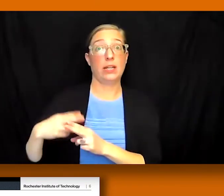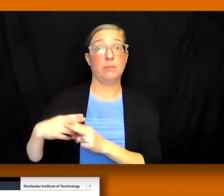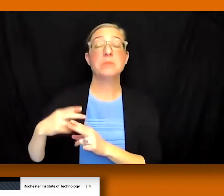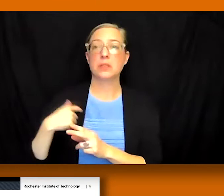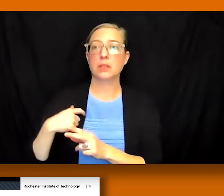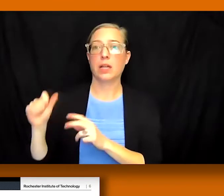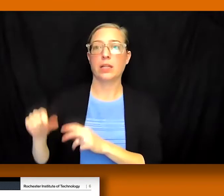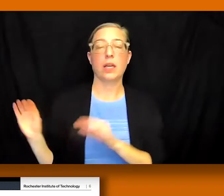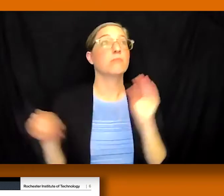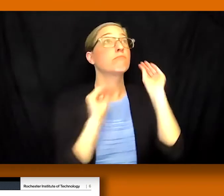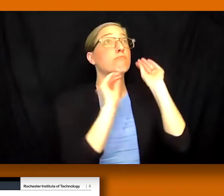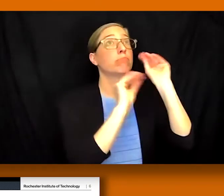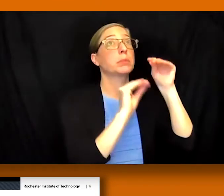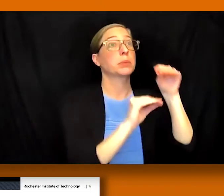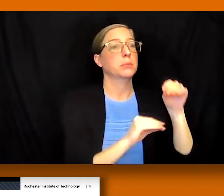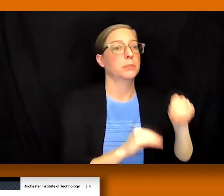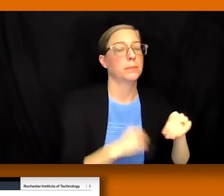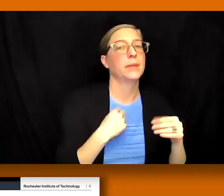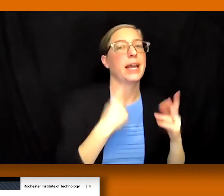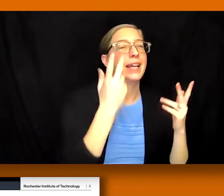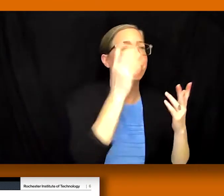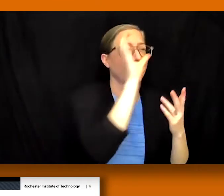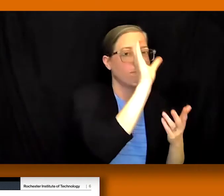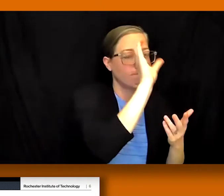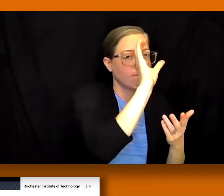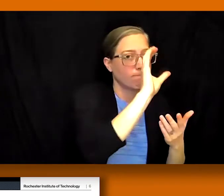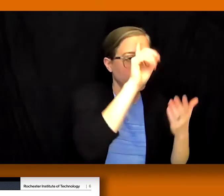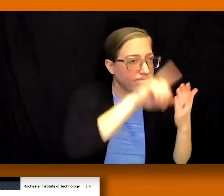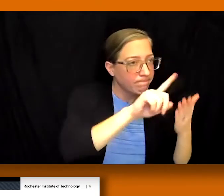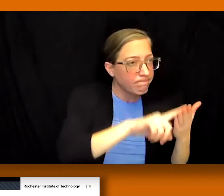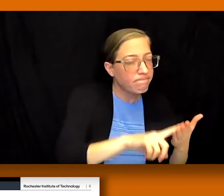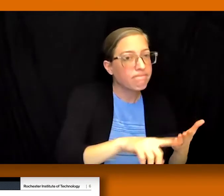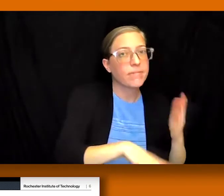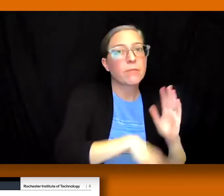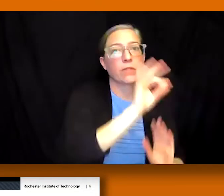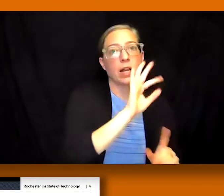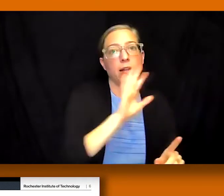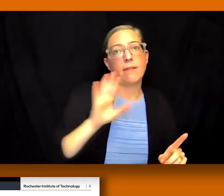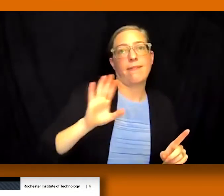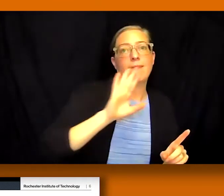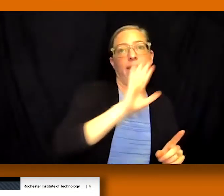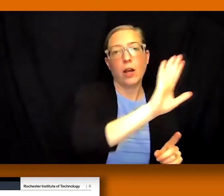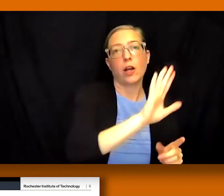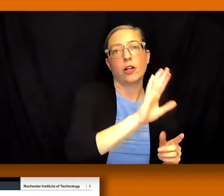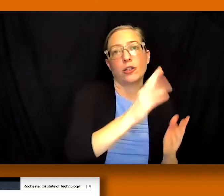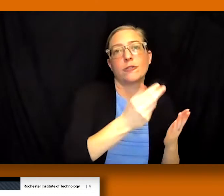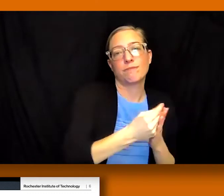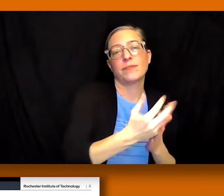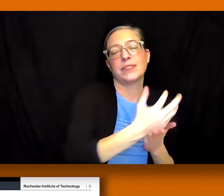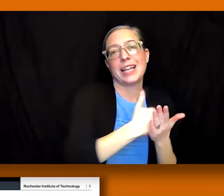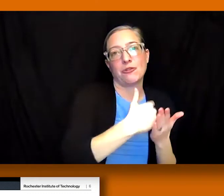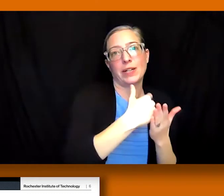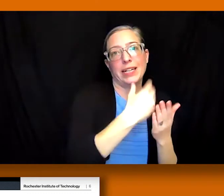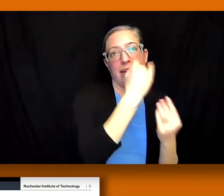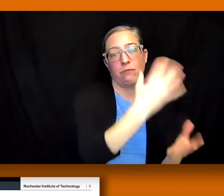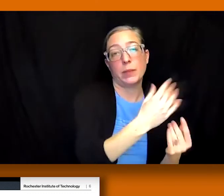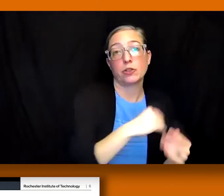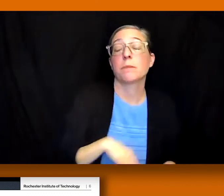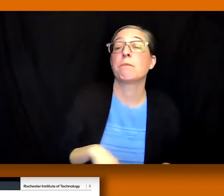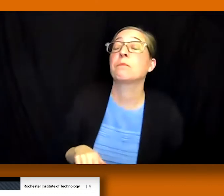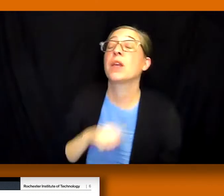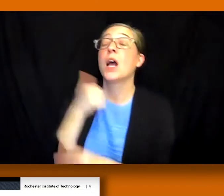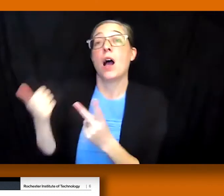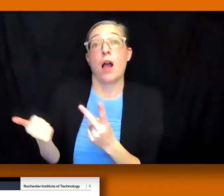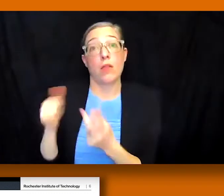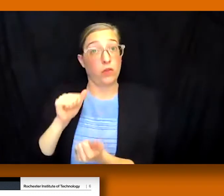The other way is, um, sending an e-mail to that person